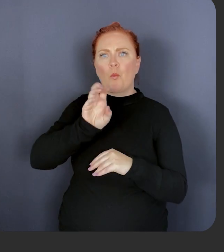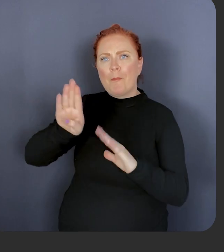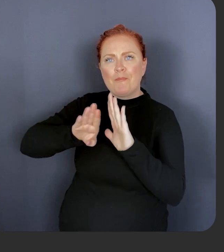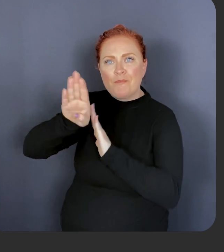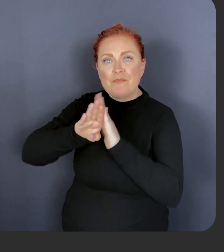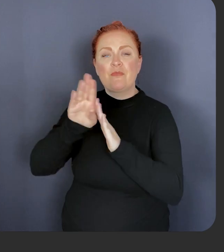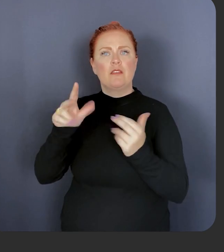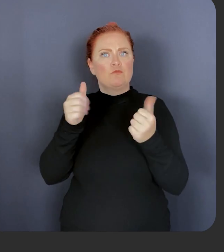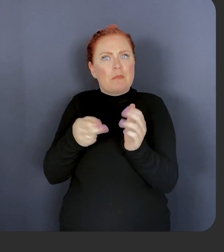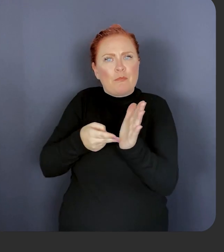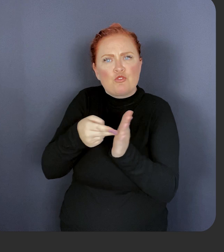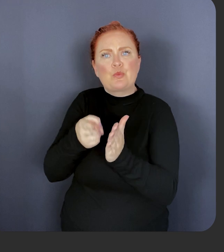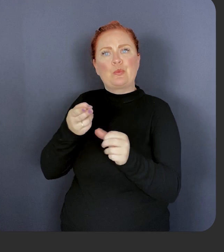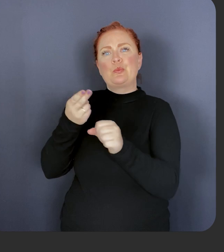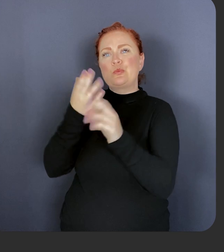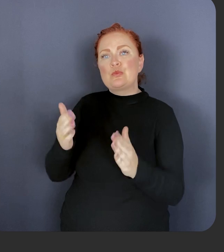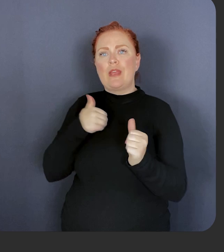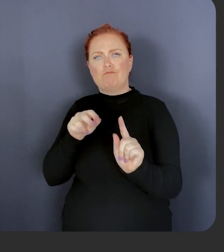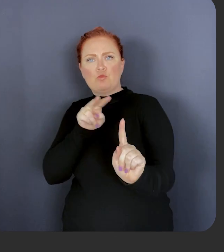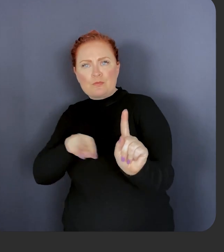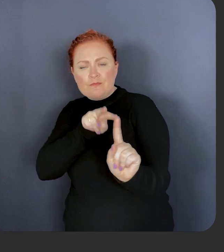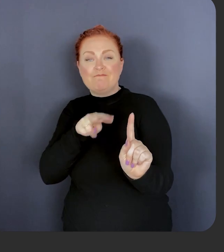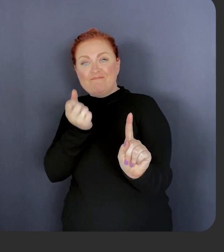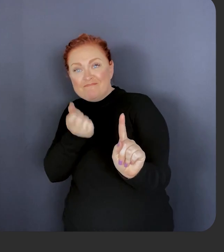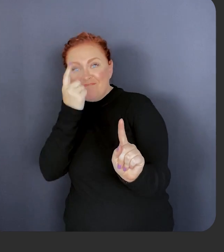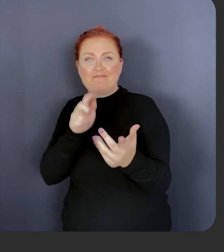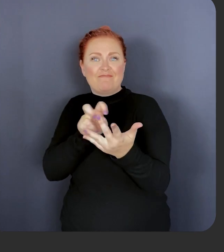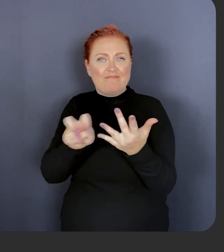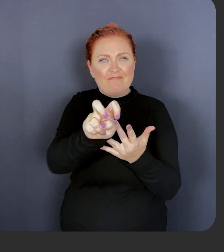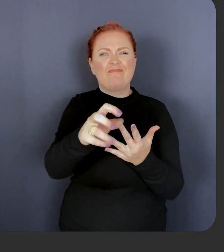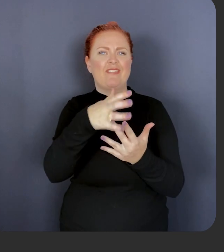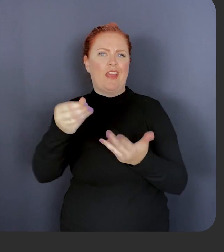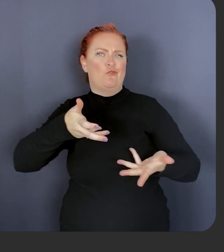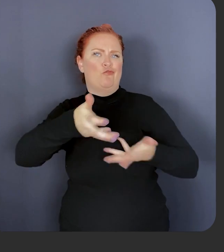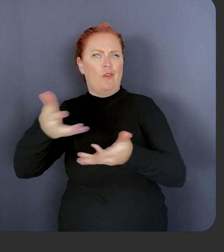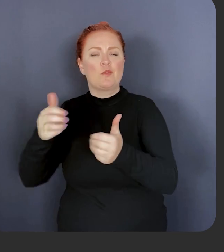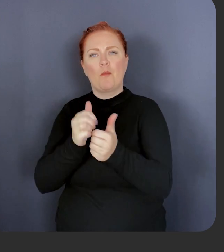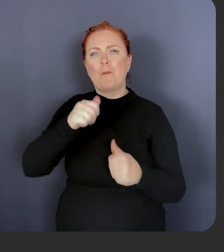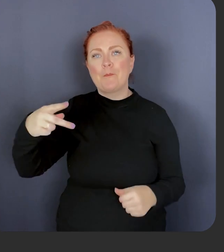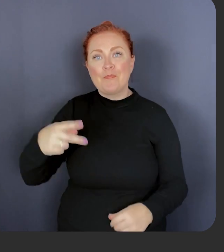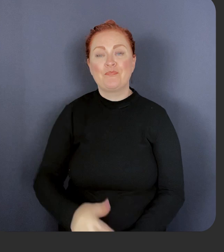ensuring that users can perceive, understand, navigate, and interact with apps.